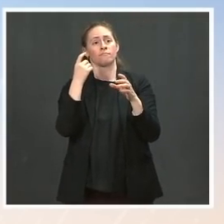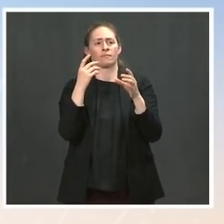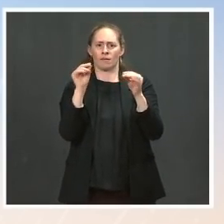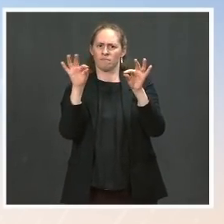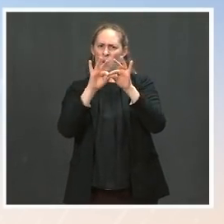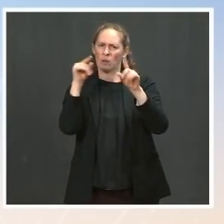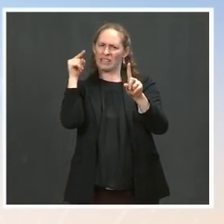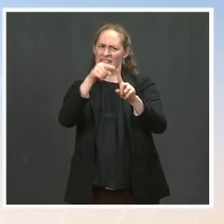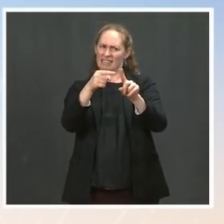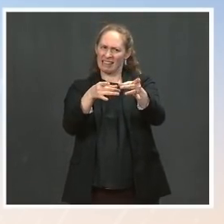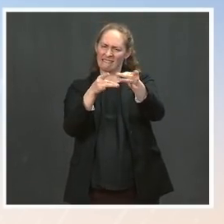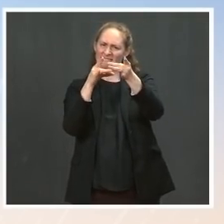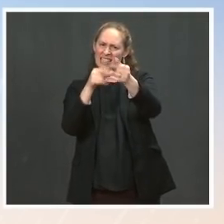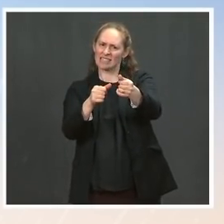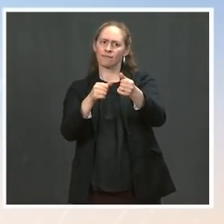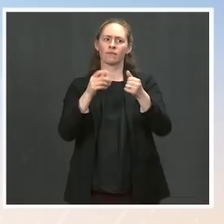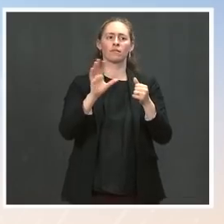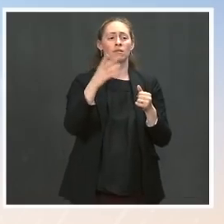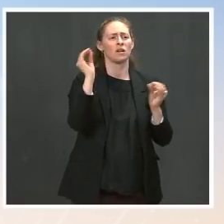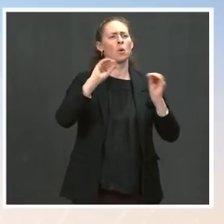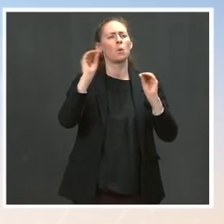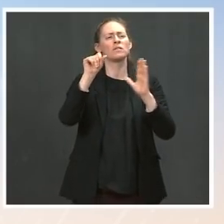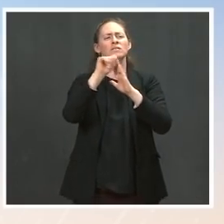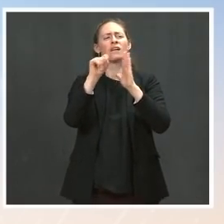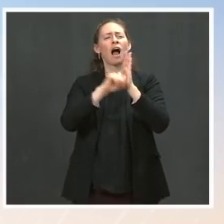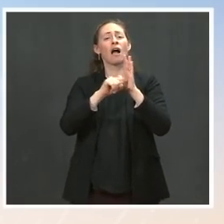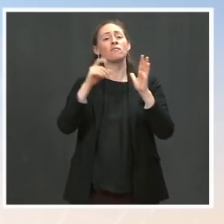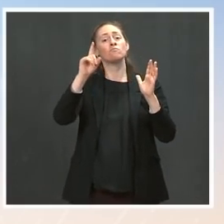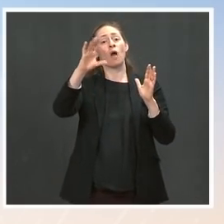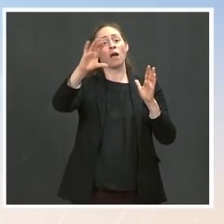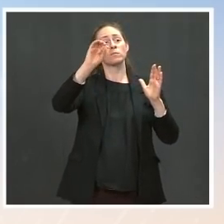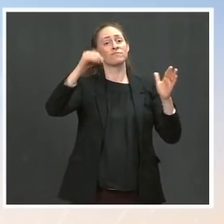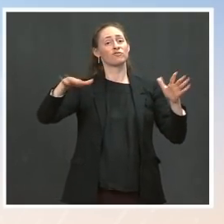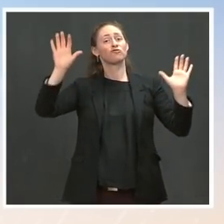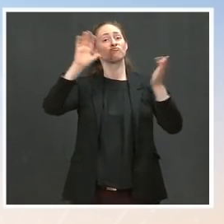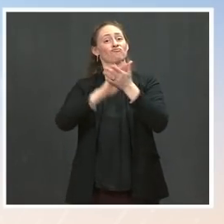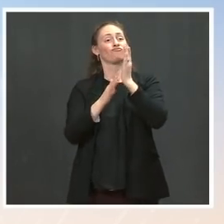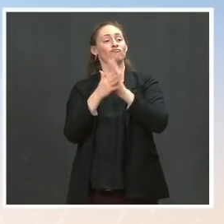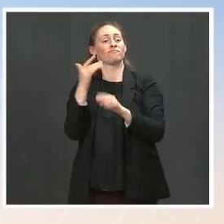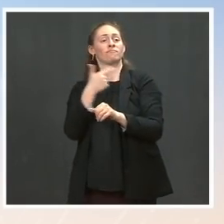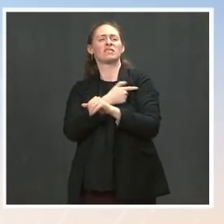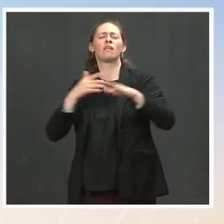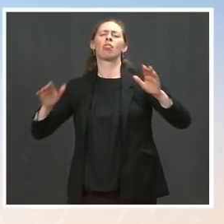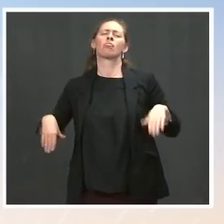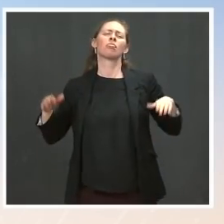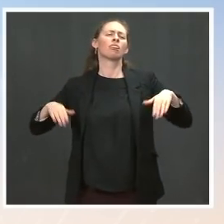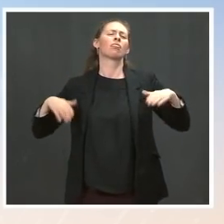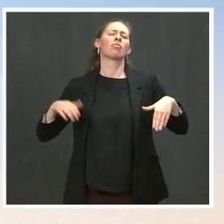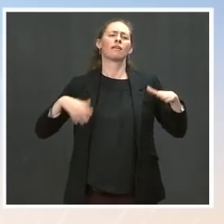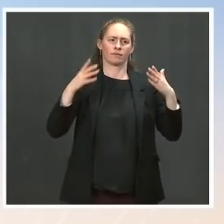No state is 100 percent vaccinated, as -- as we know. So our focus has been working with them on how to get them to the communities